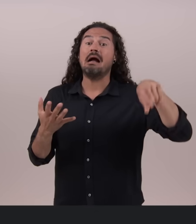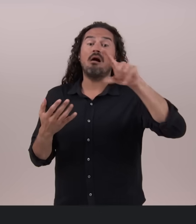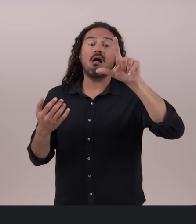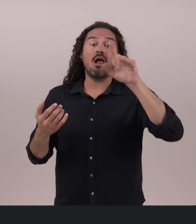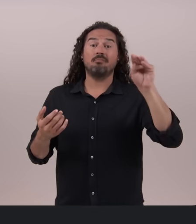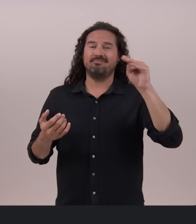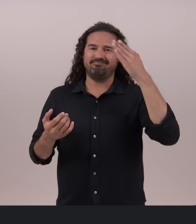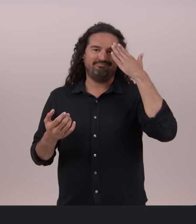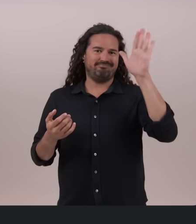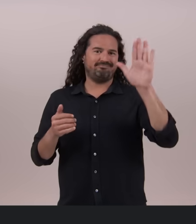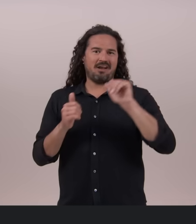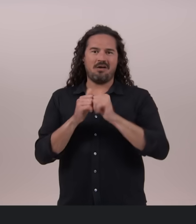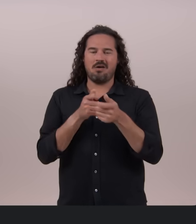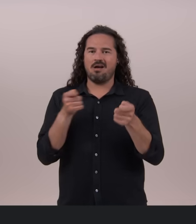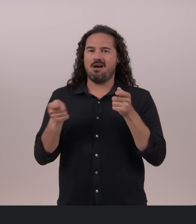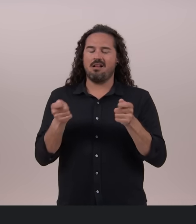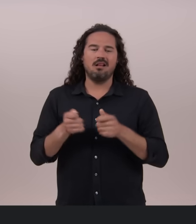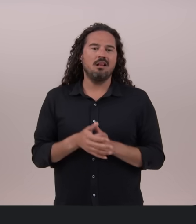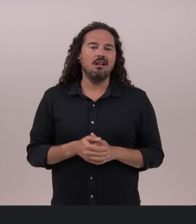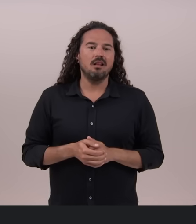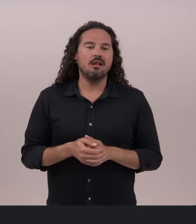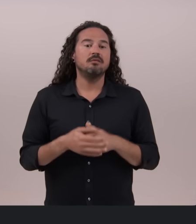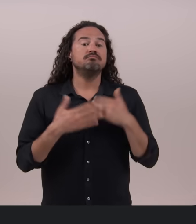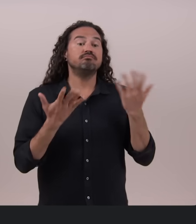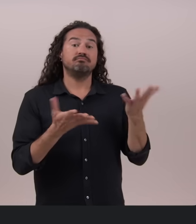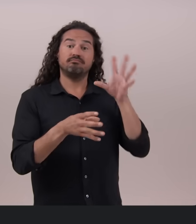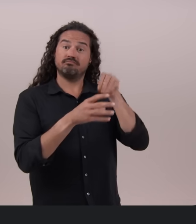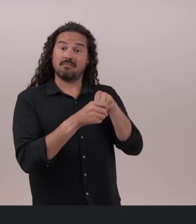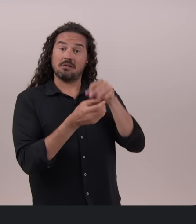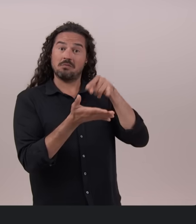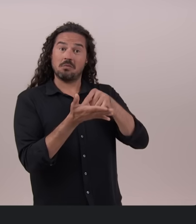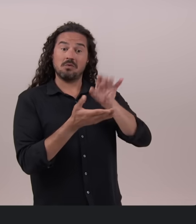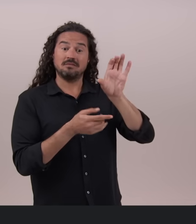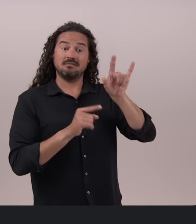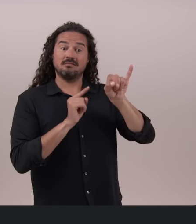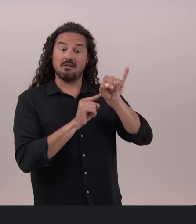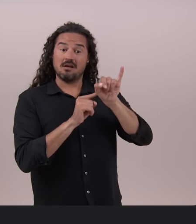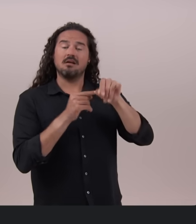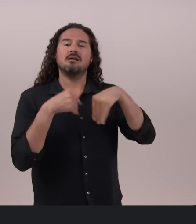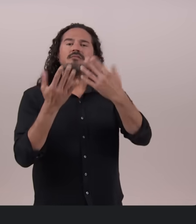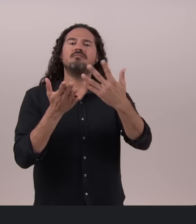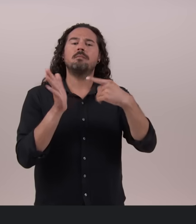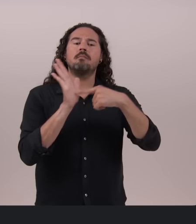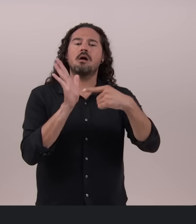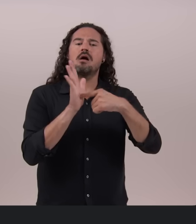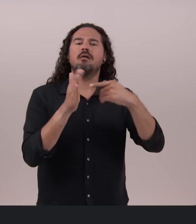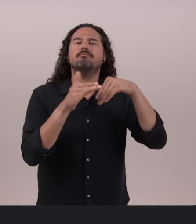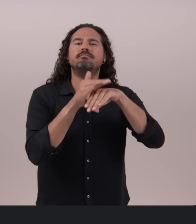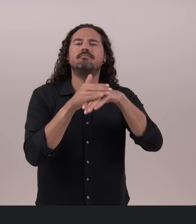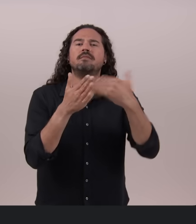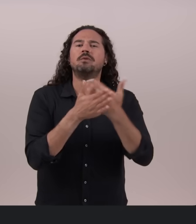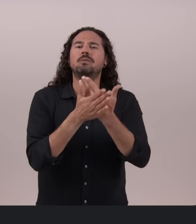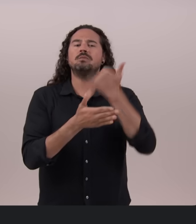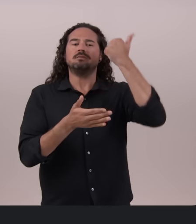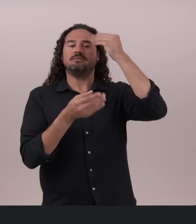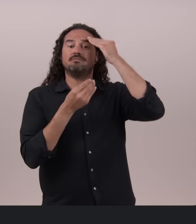So as part of Android CLI, we're giving our models access to the latest information with two key resources.